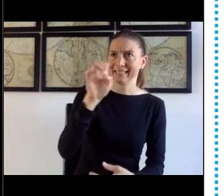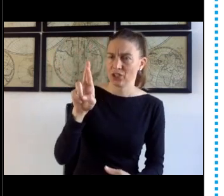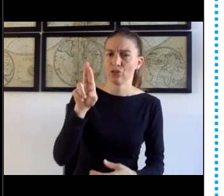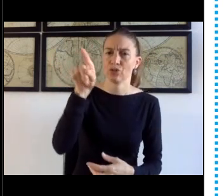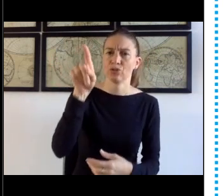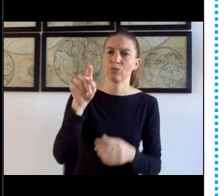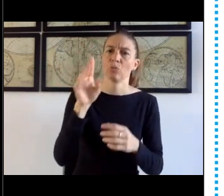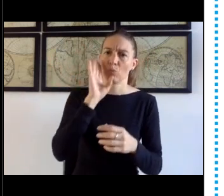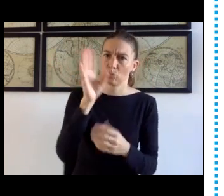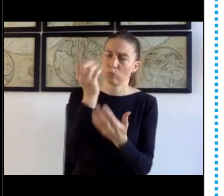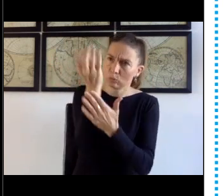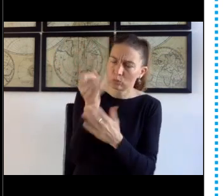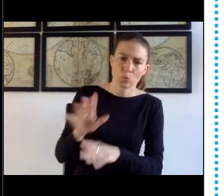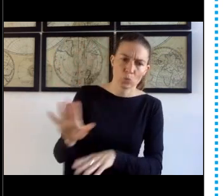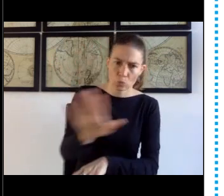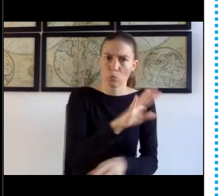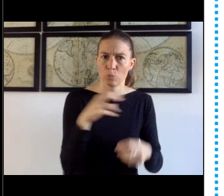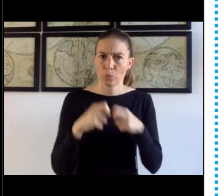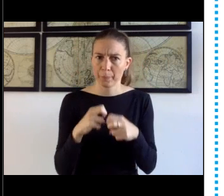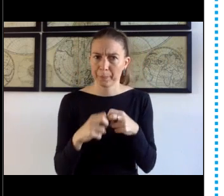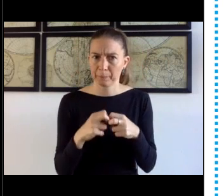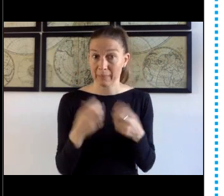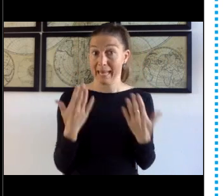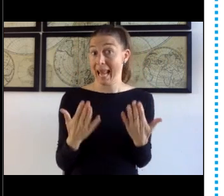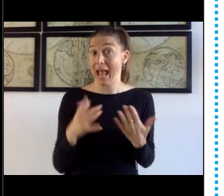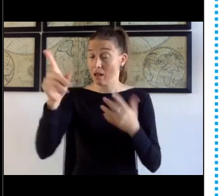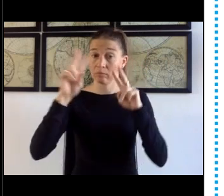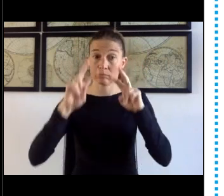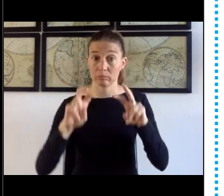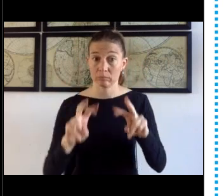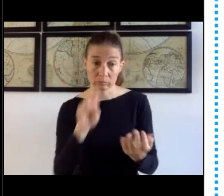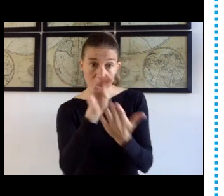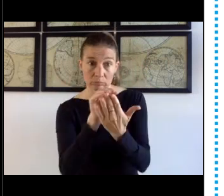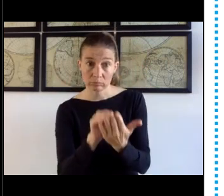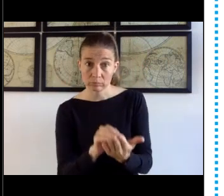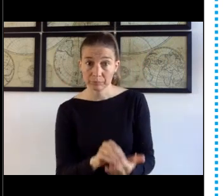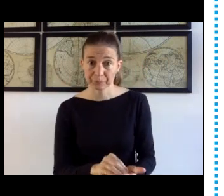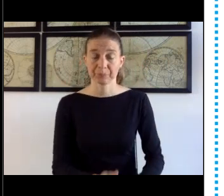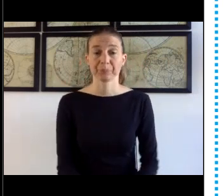As I mentioned in my introduction the biggest challenge for this regulation